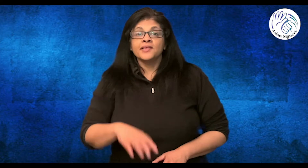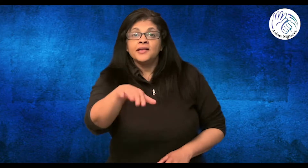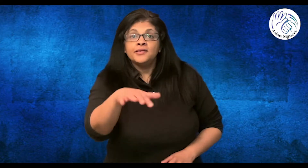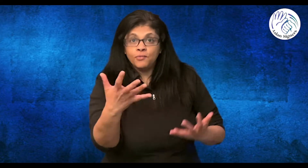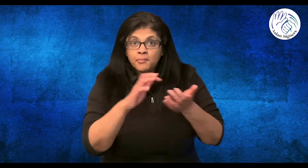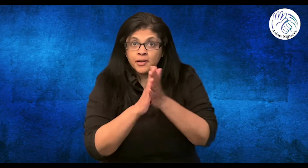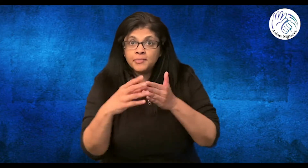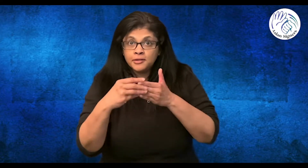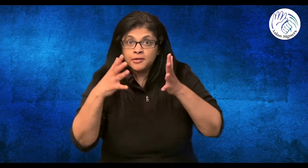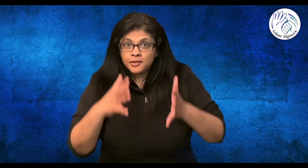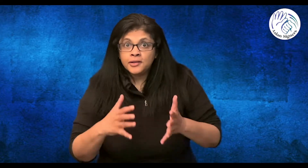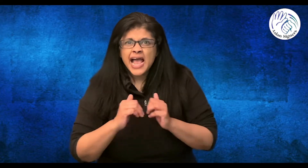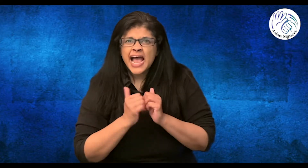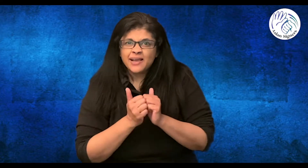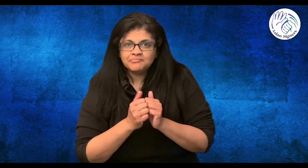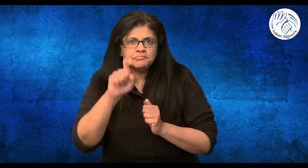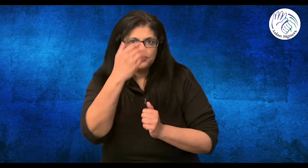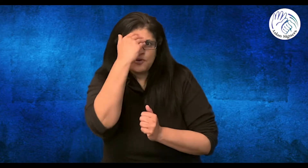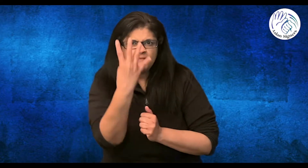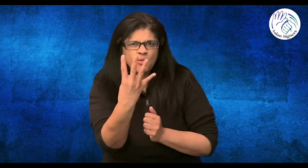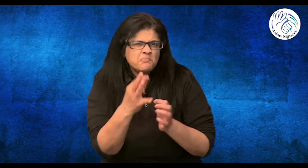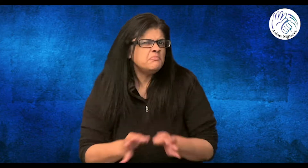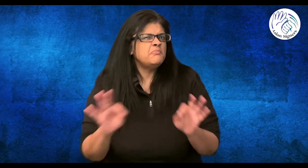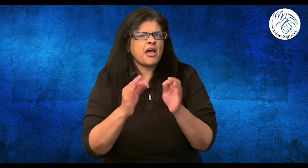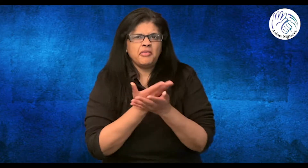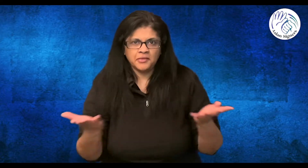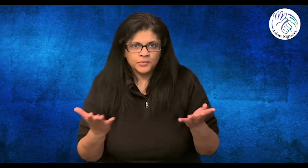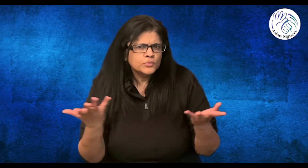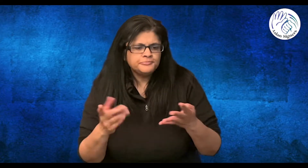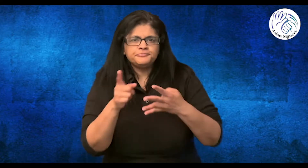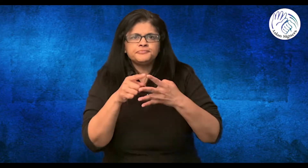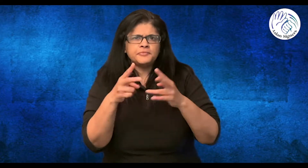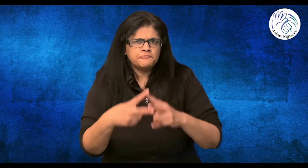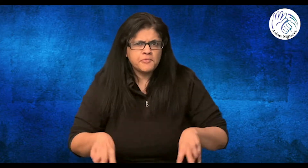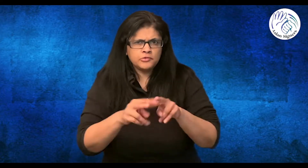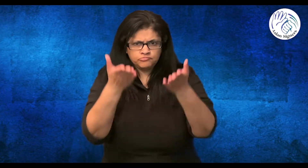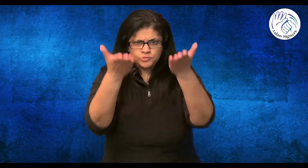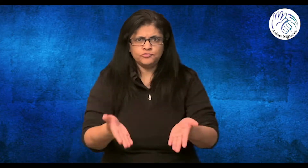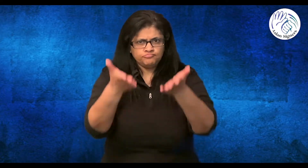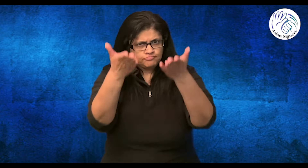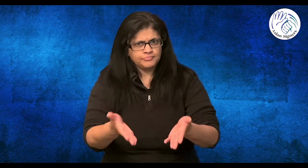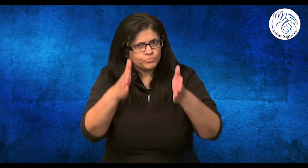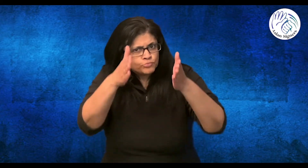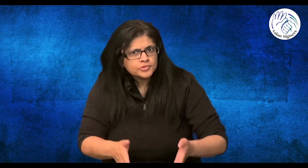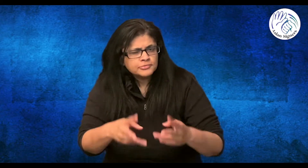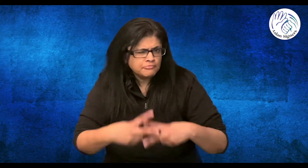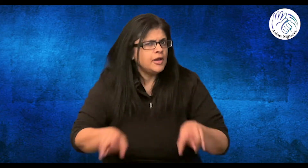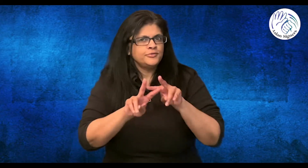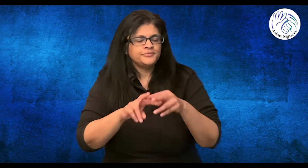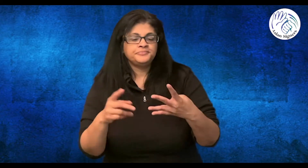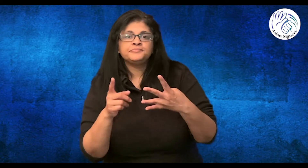How would you like to become a leader? Embody these four leadership qualities: First, value you!